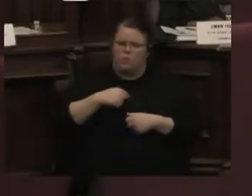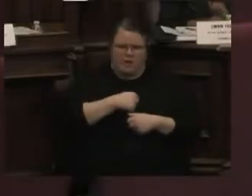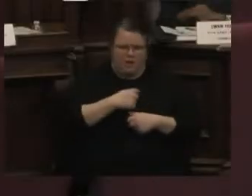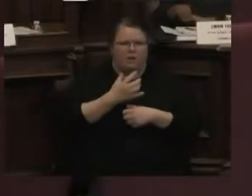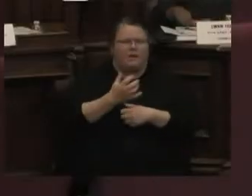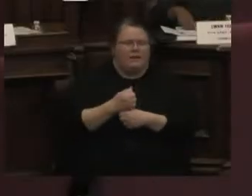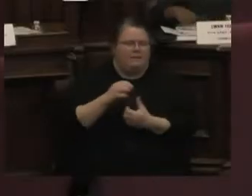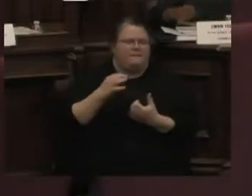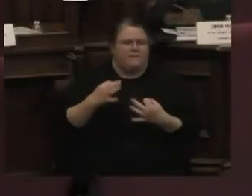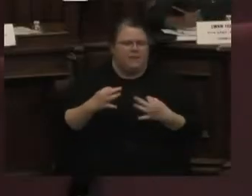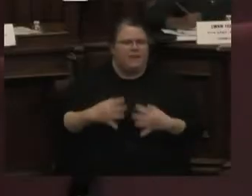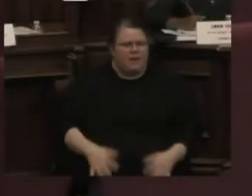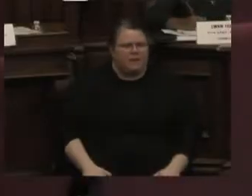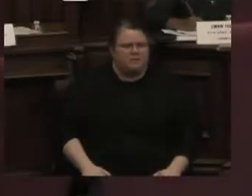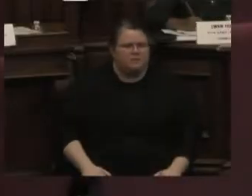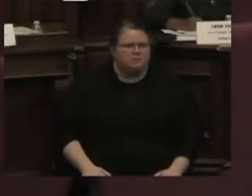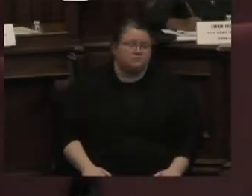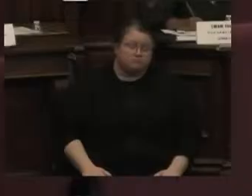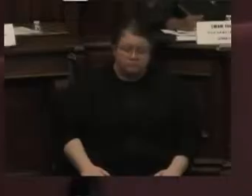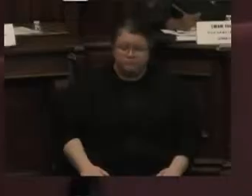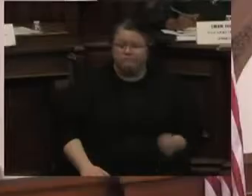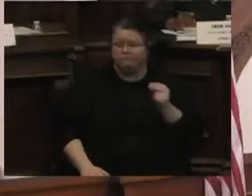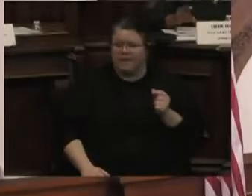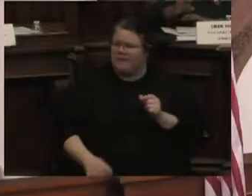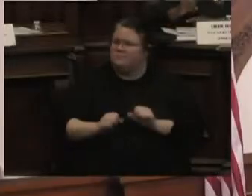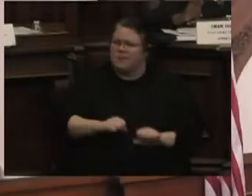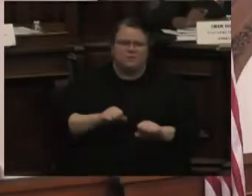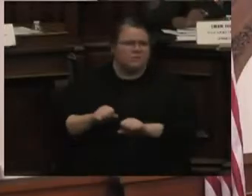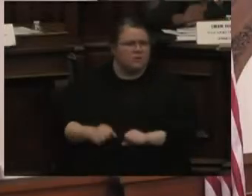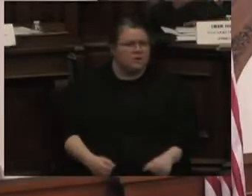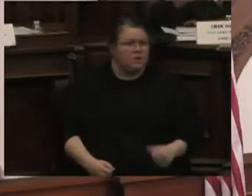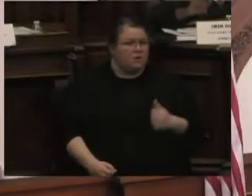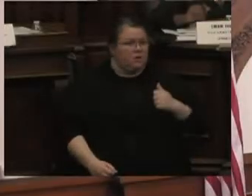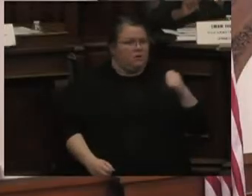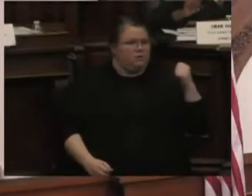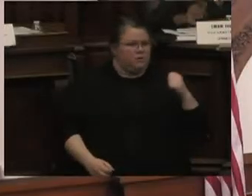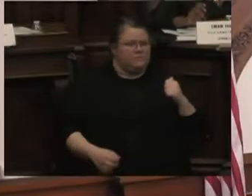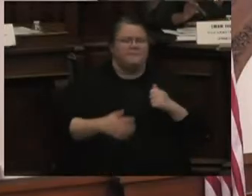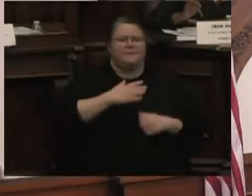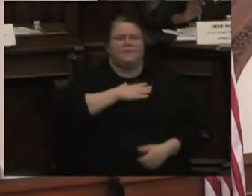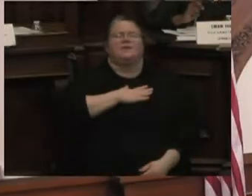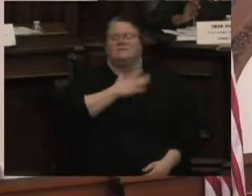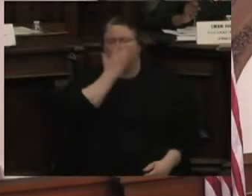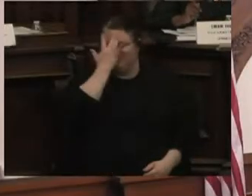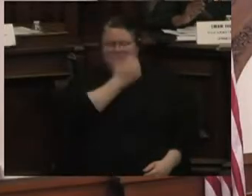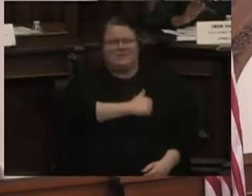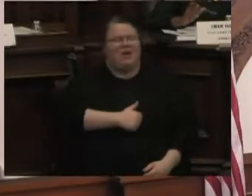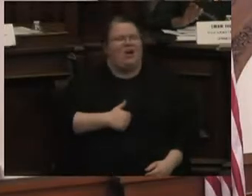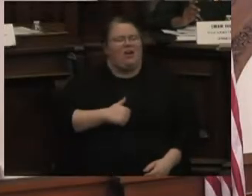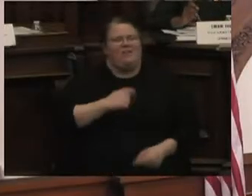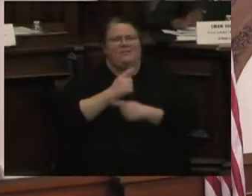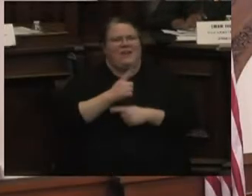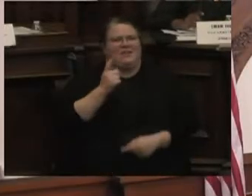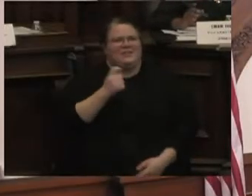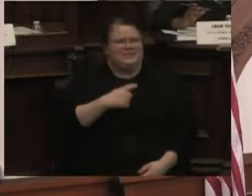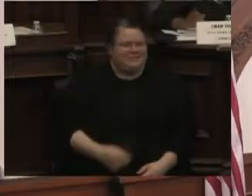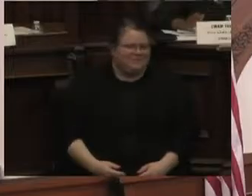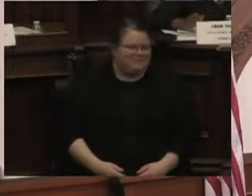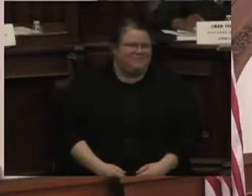is a minor modification that we want to make sure that we are giving that feedback in as real